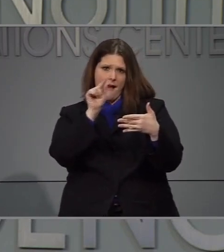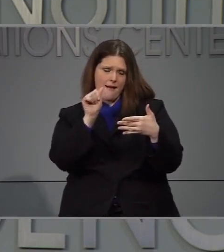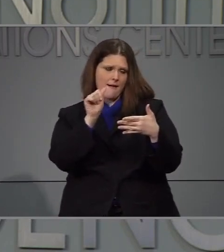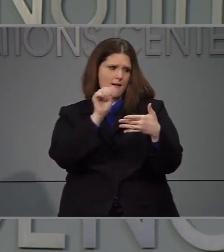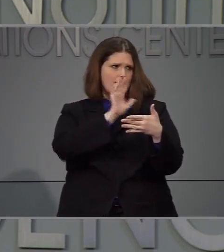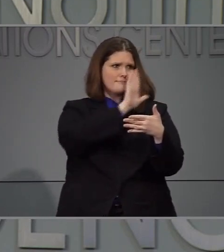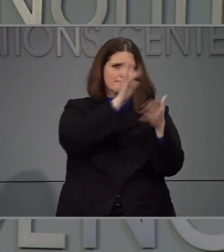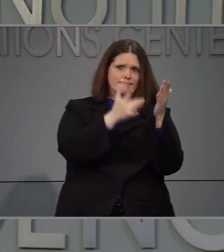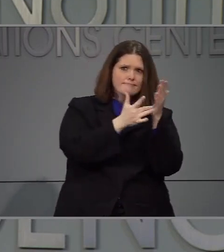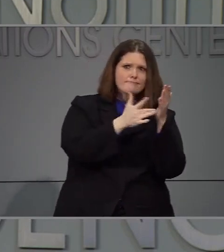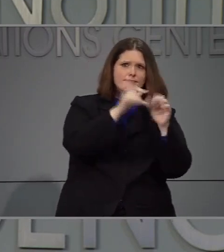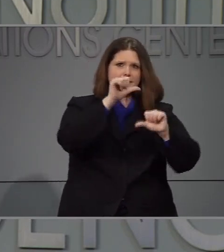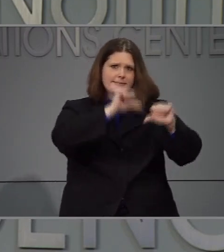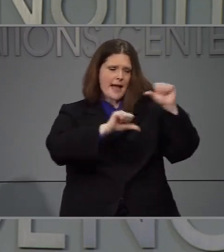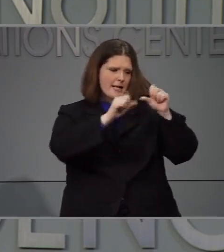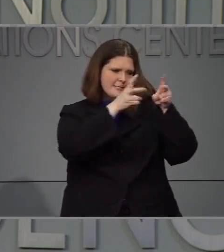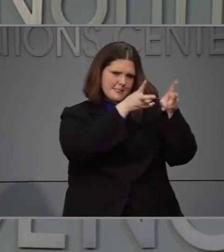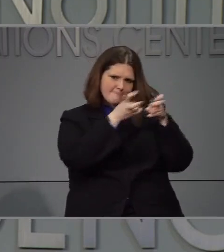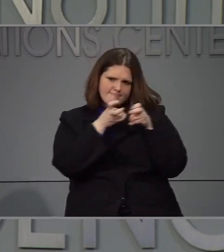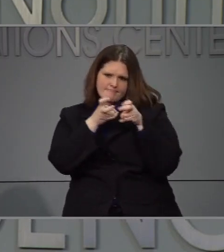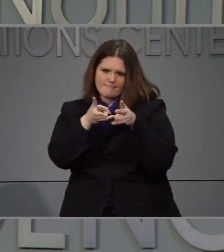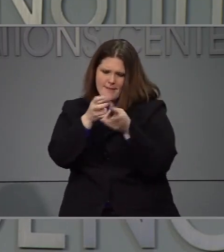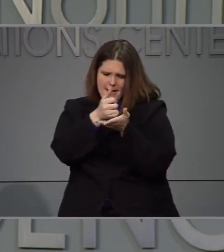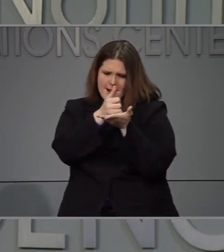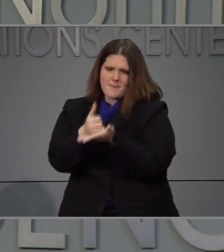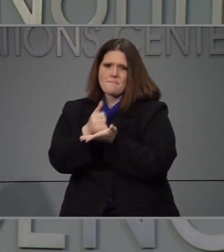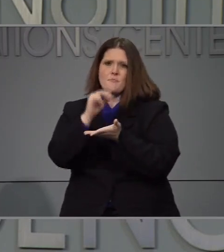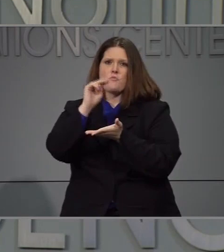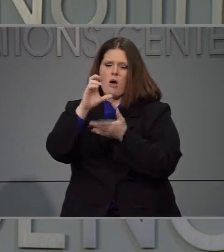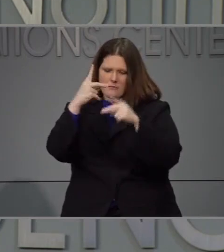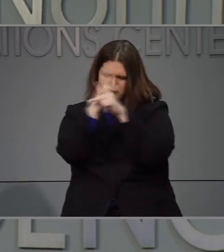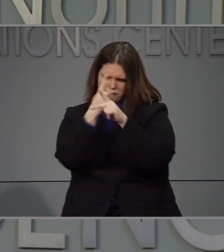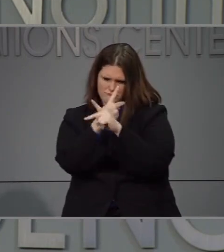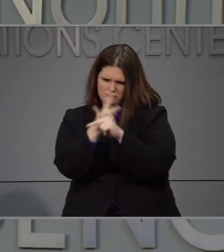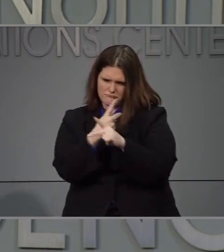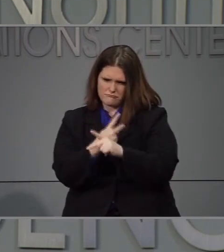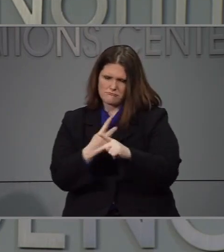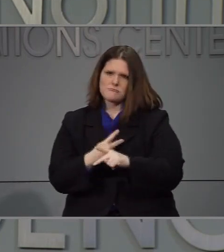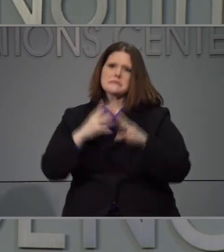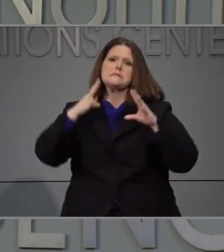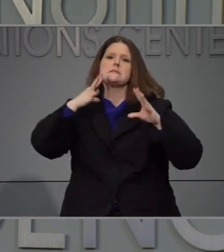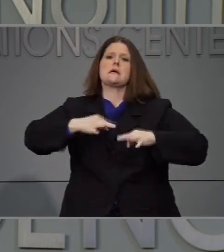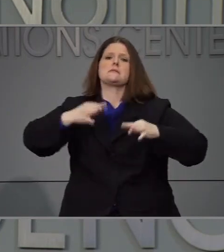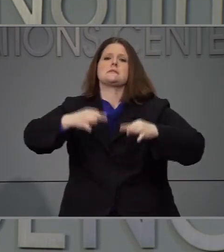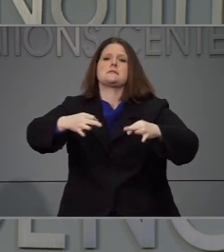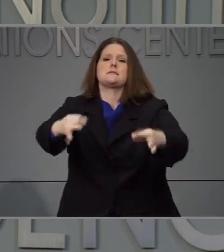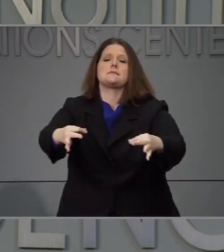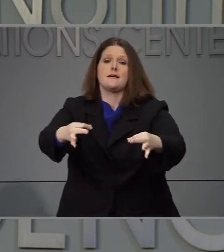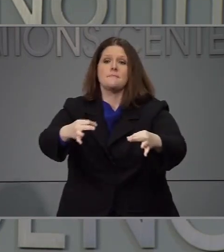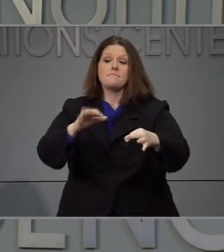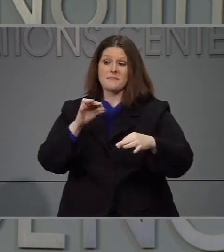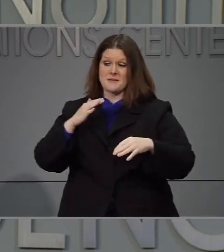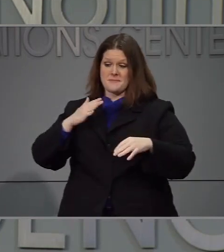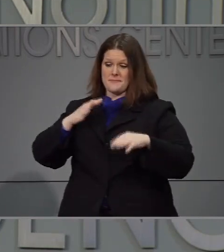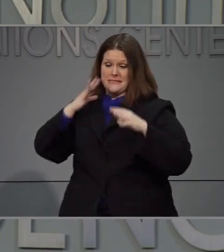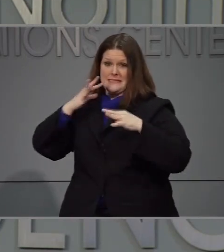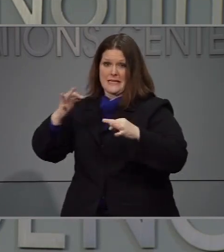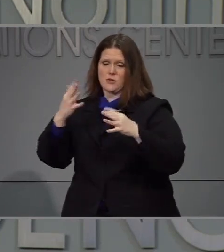APPRECIATE YOU AND OUR TEAMS, CAREFUL WORK TO MAKE SURE THAT WE'RE ABLE TO MAKE THE BEST USE OF DATA AND SCIENCE